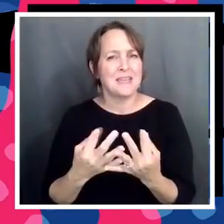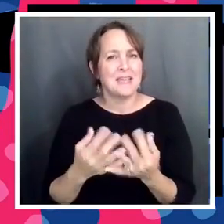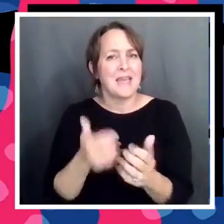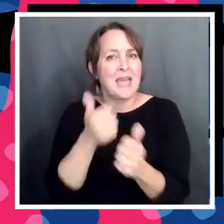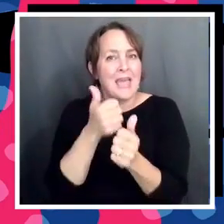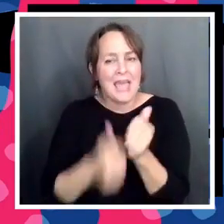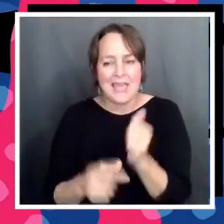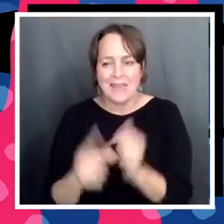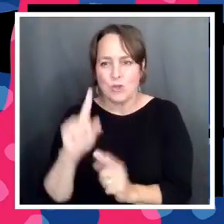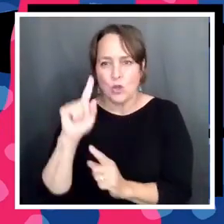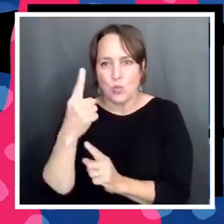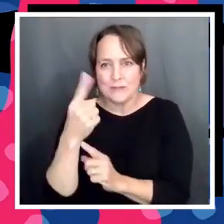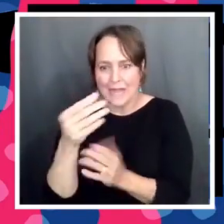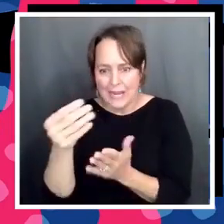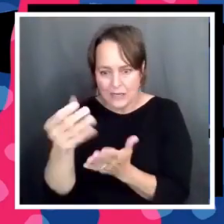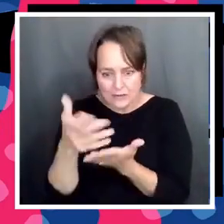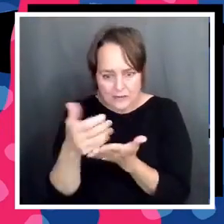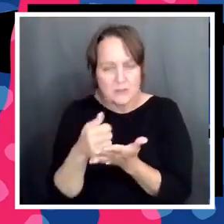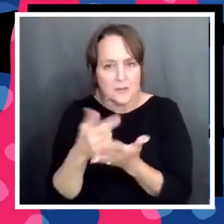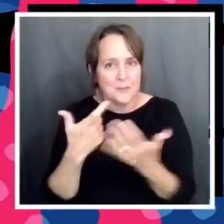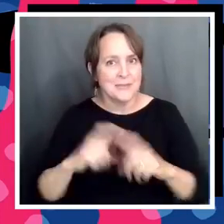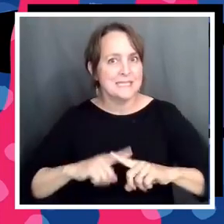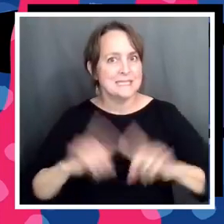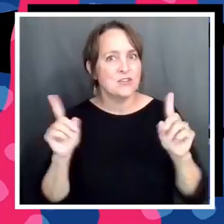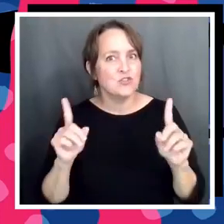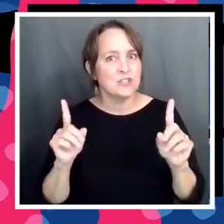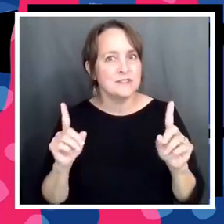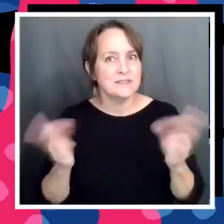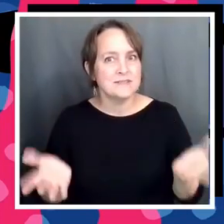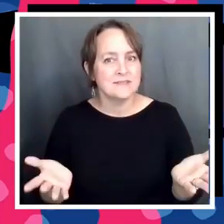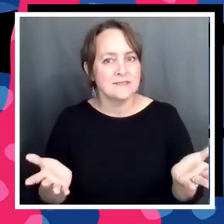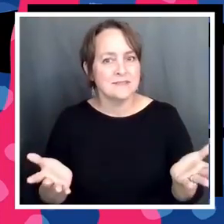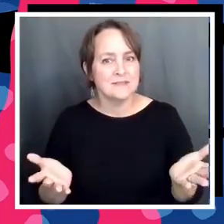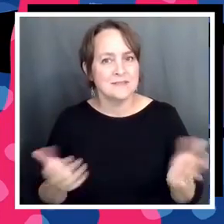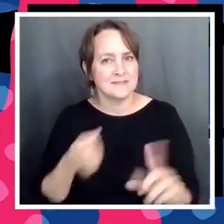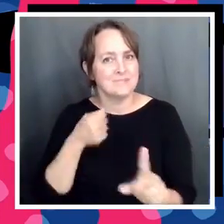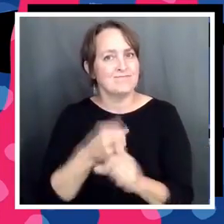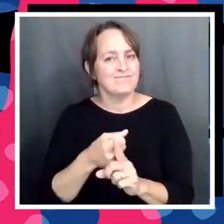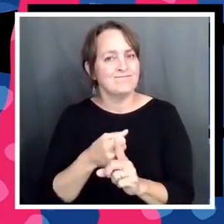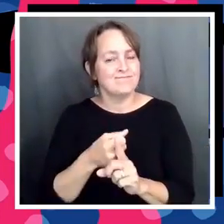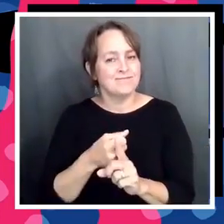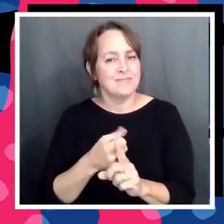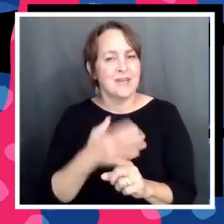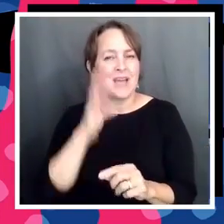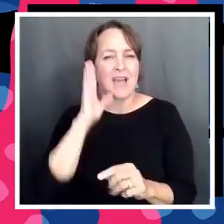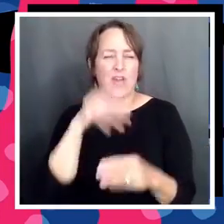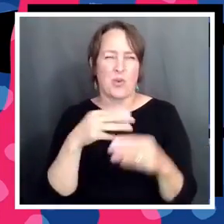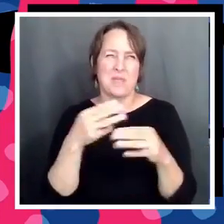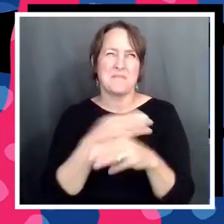GENERATION COLLEGE STUDENTS.